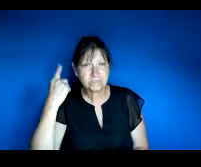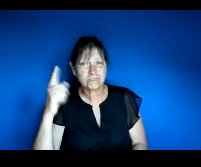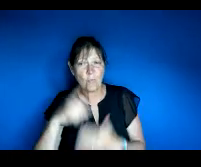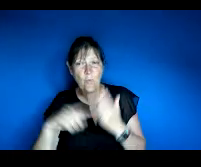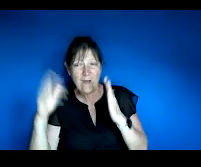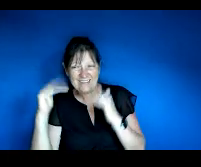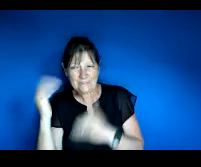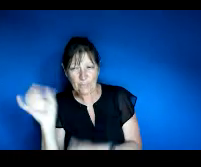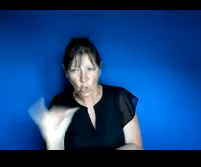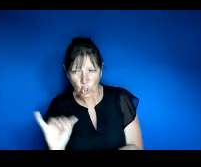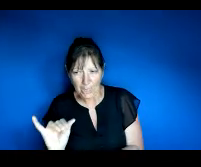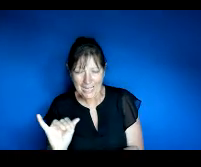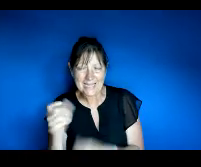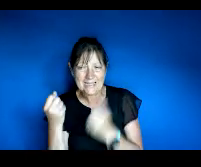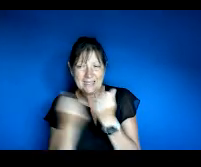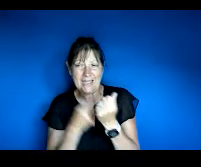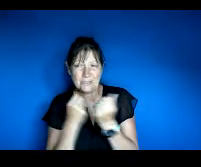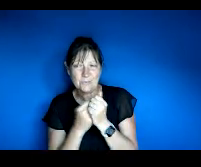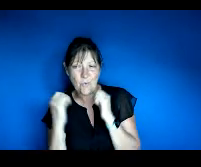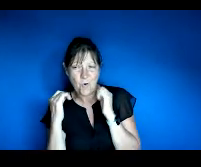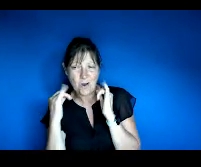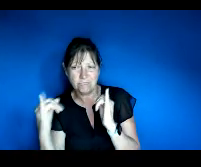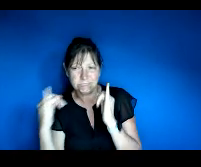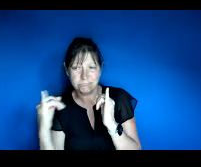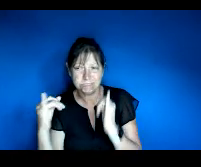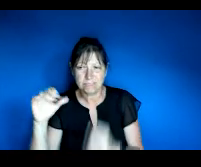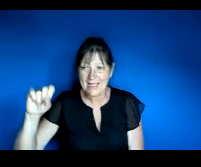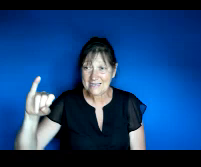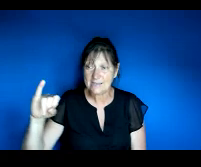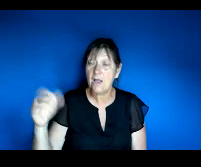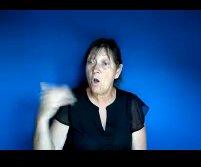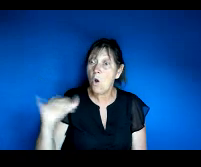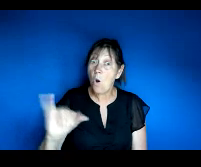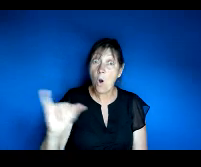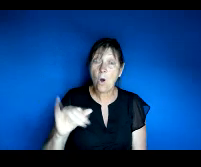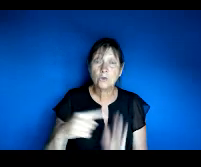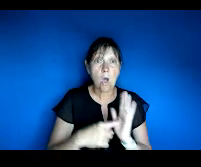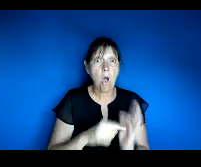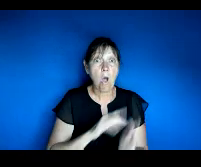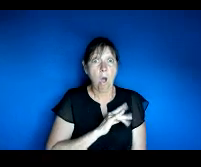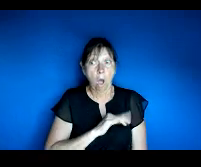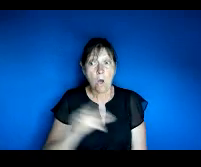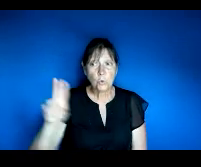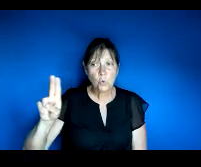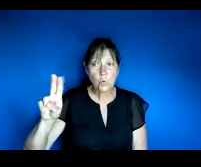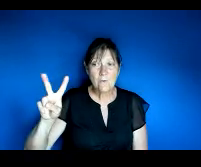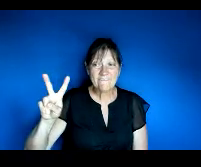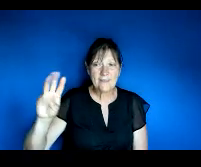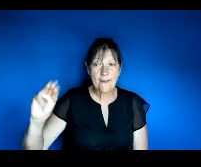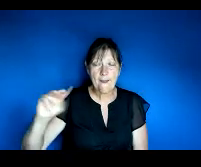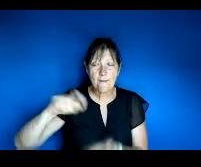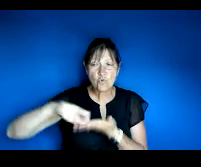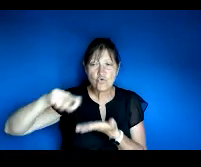and can support students in that other way. The UVM Writing Center is another amazing resource. It's open to all students.